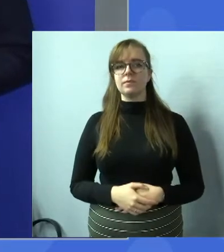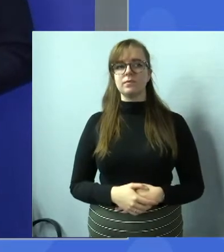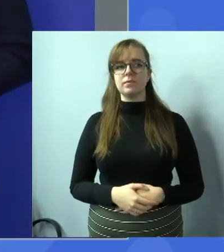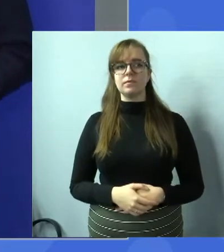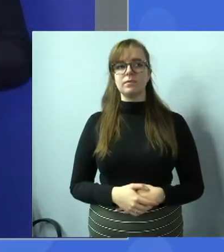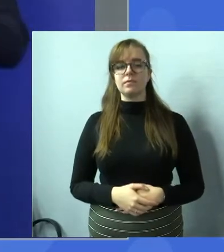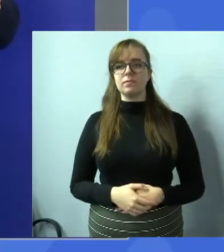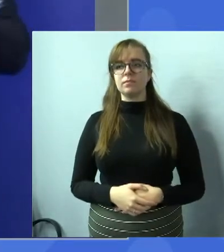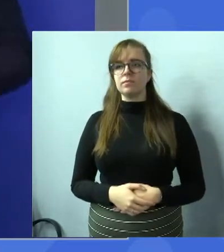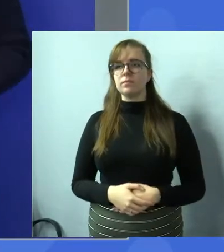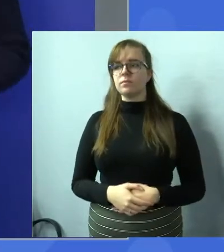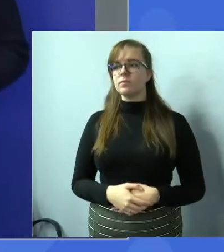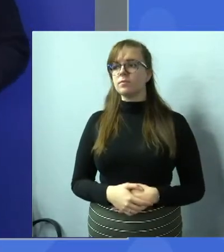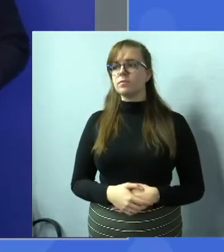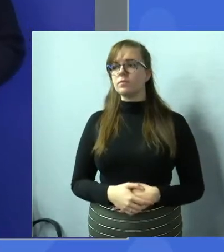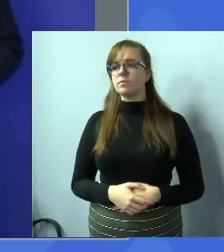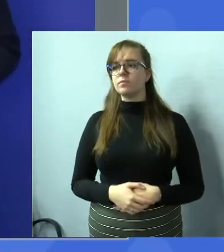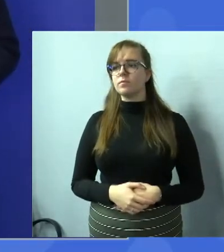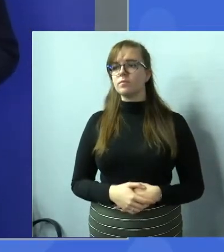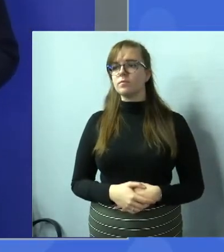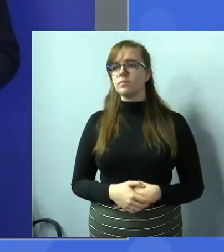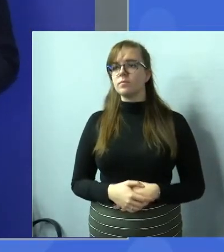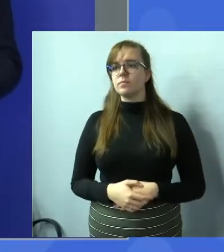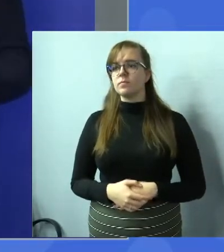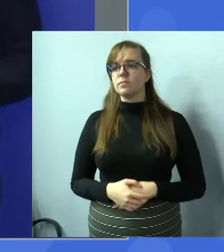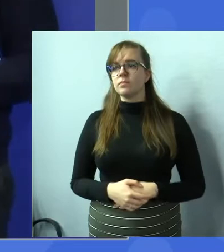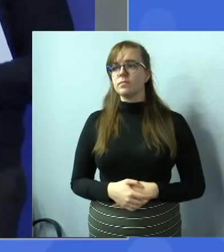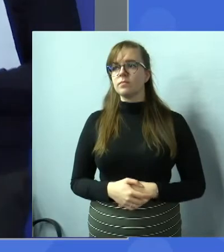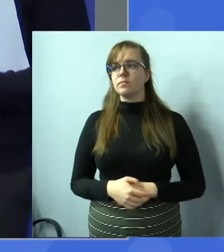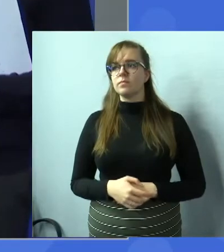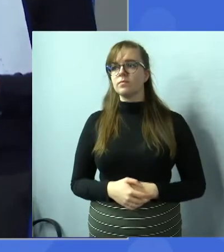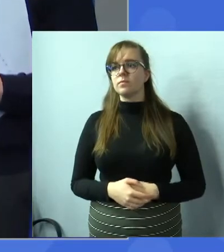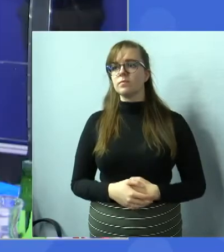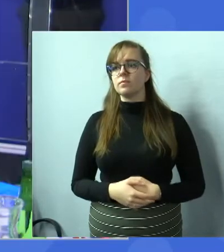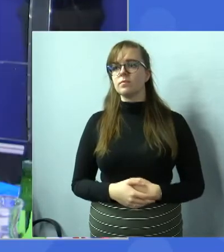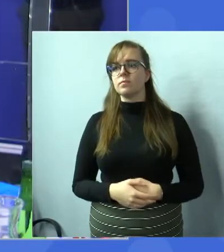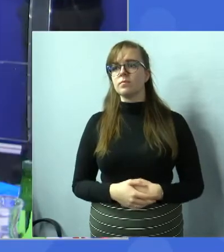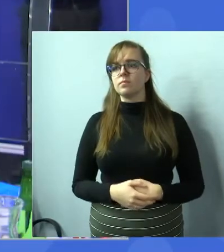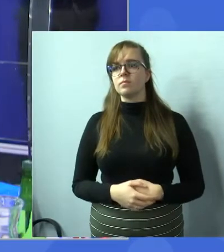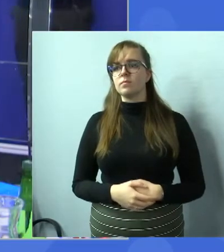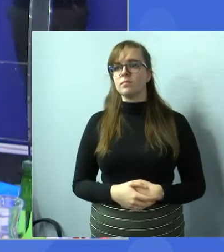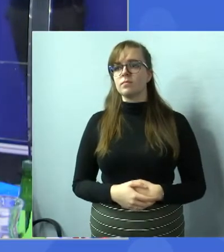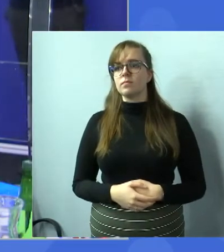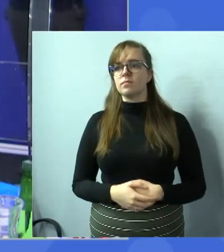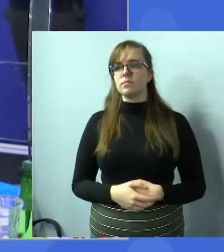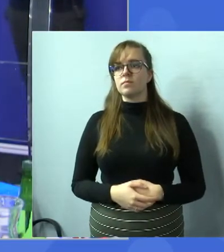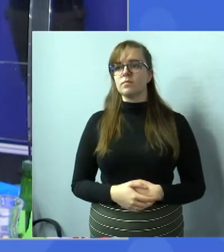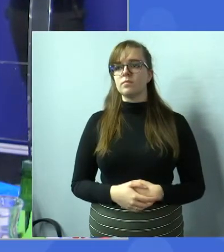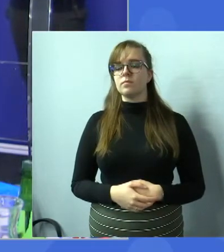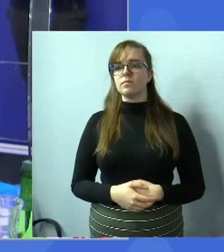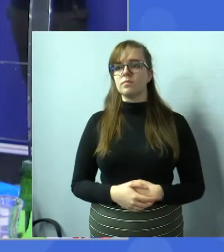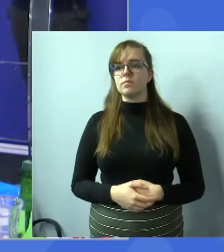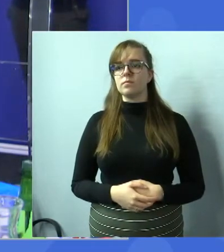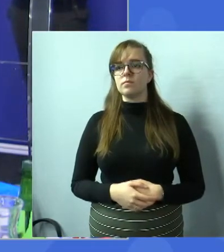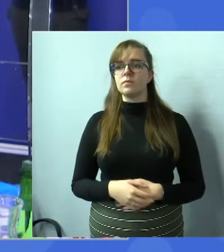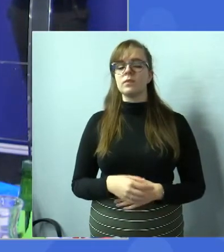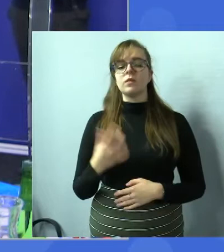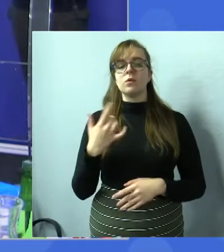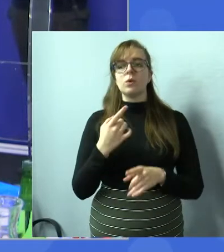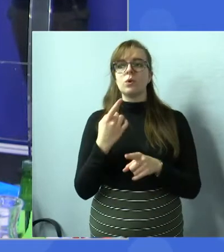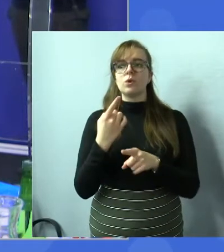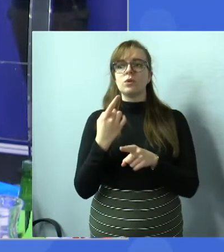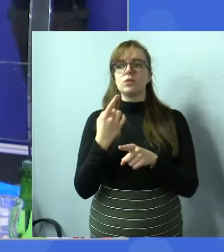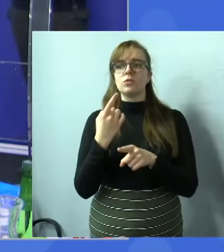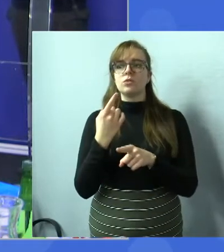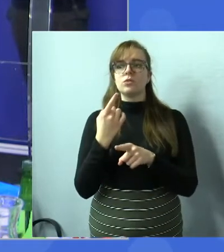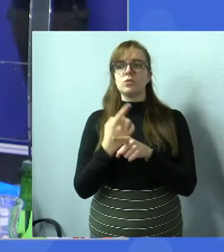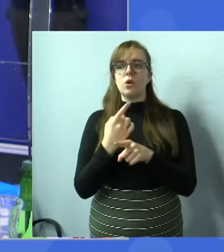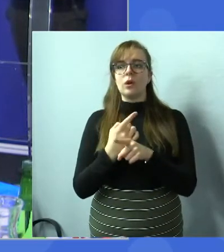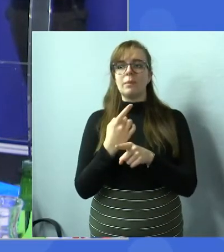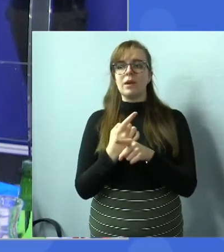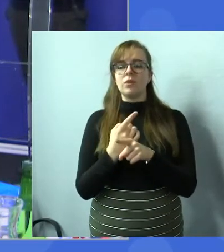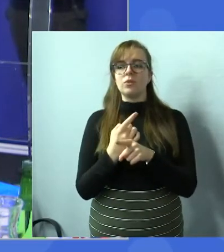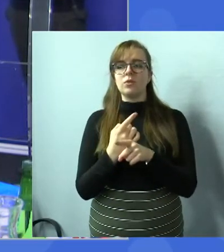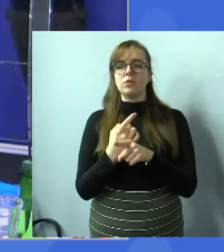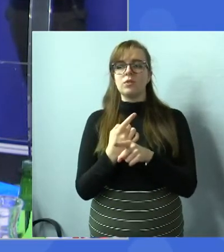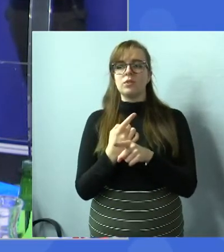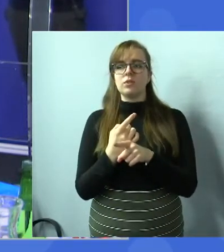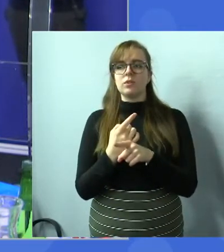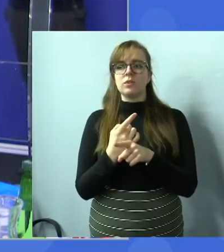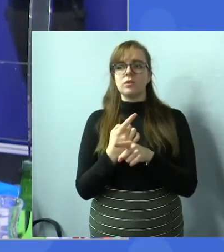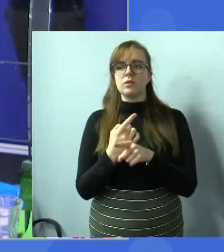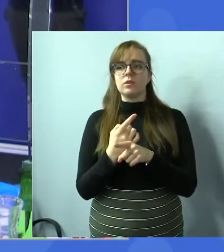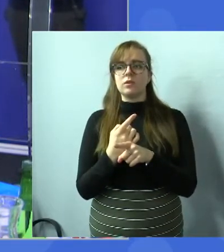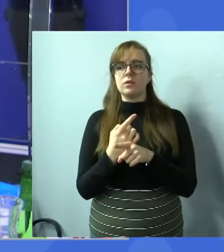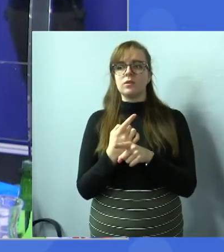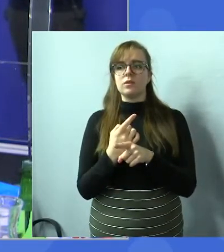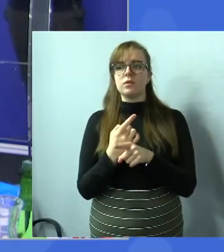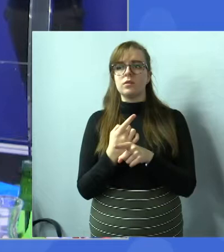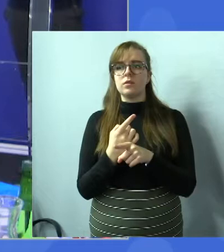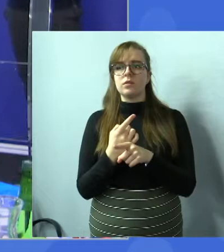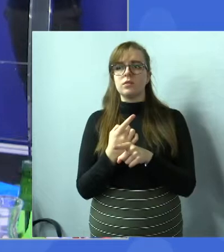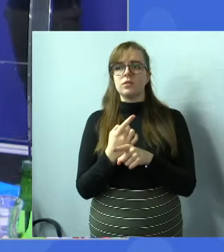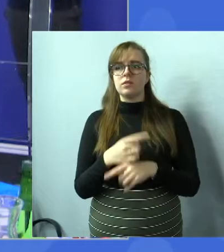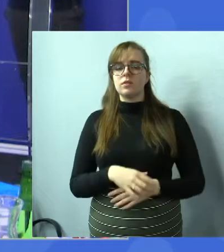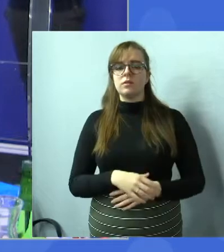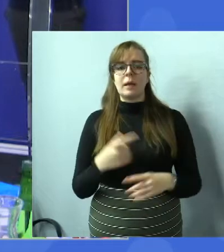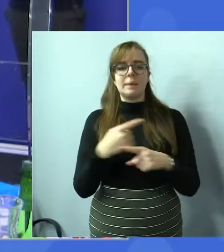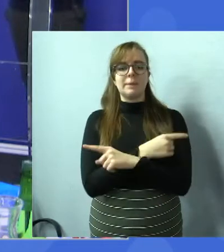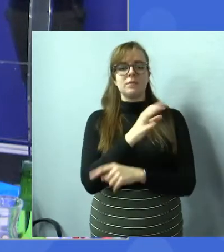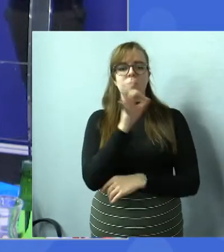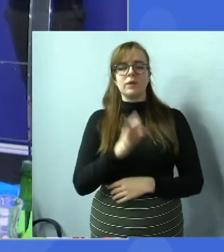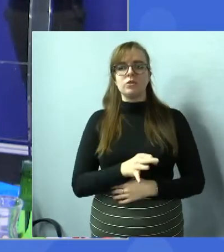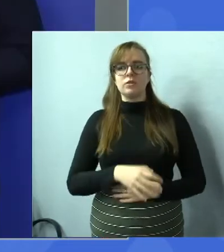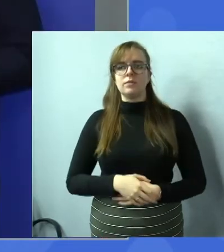there's a question down here well we're talking about areas that are exercised